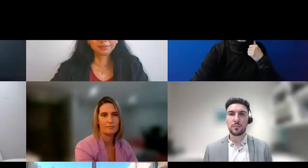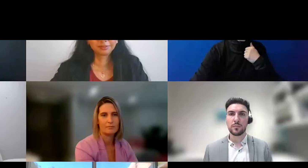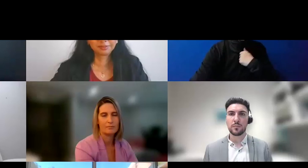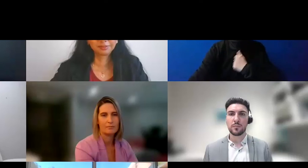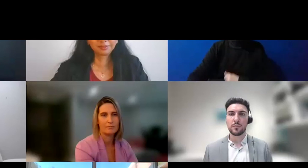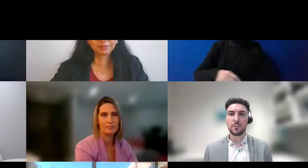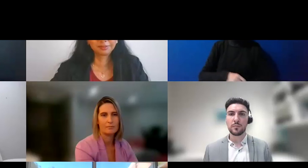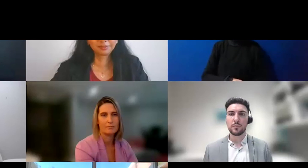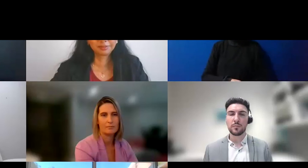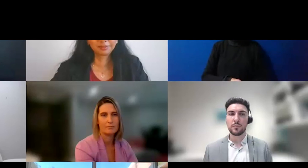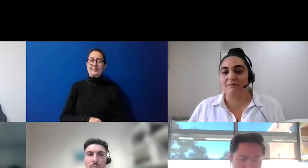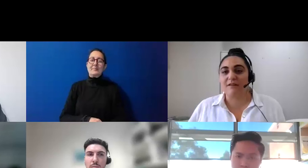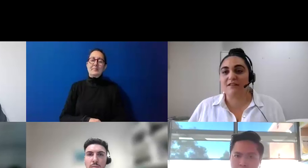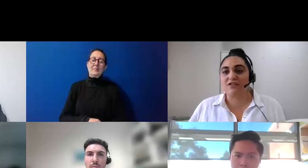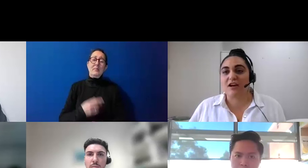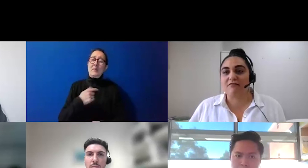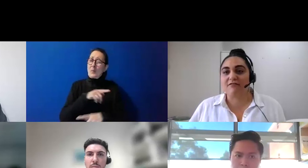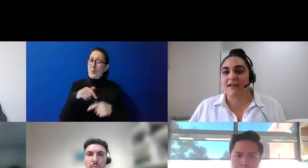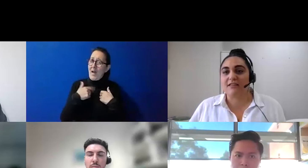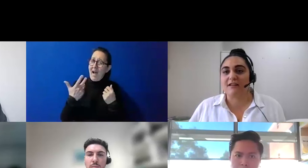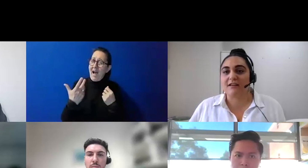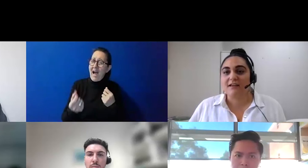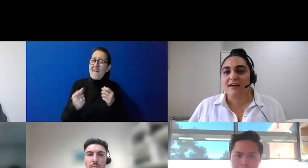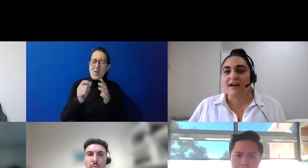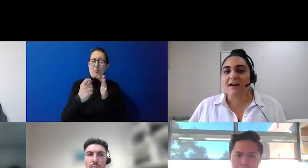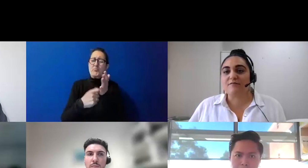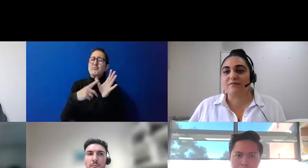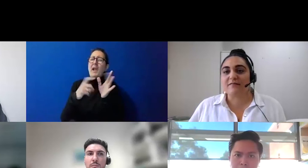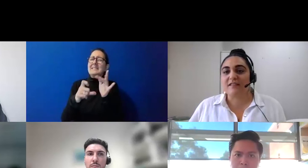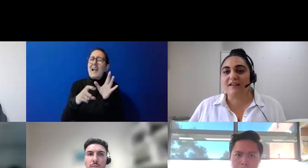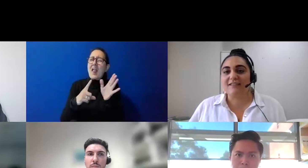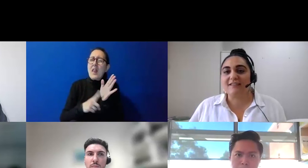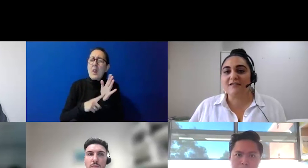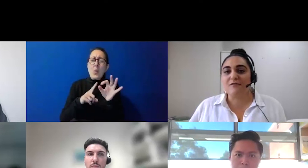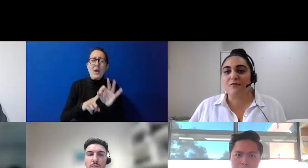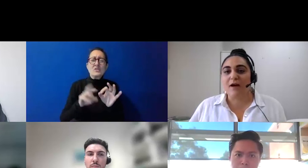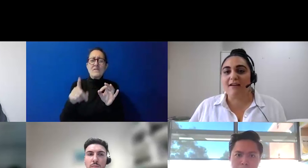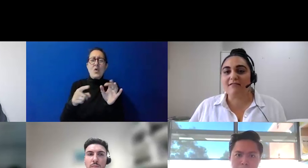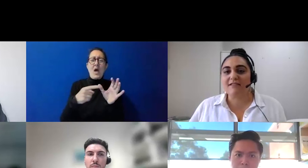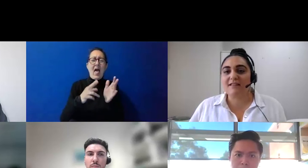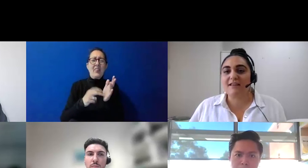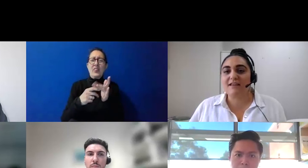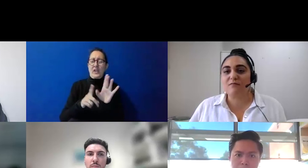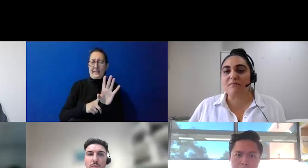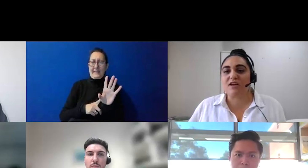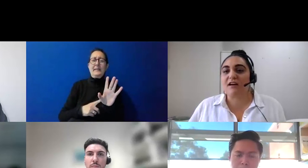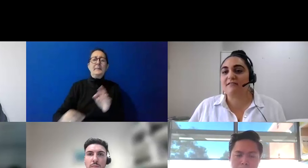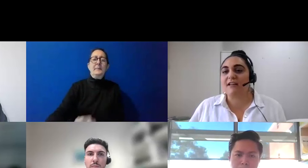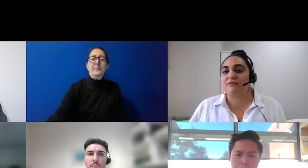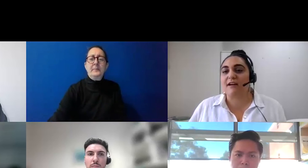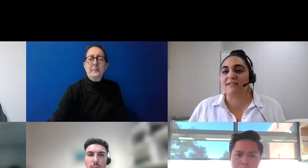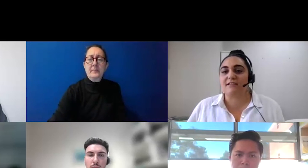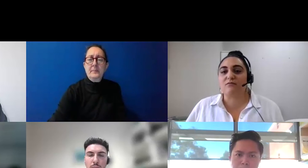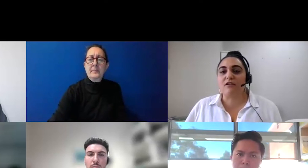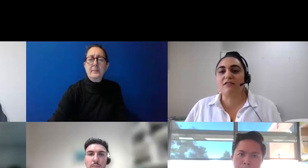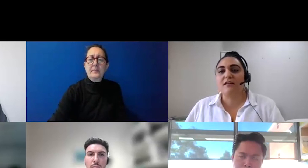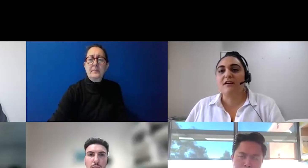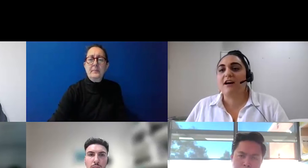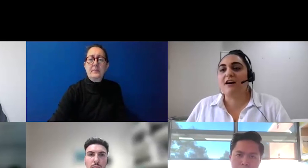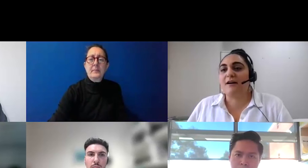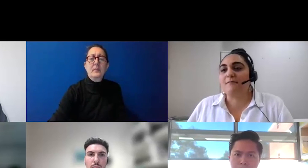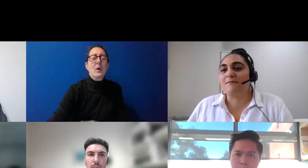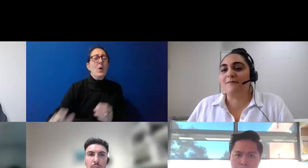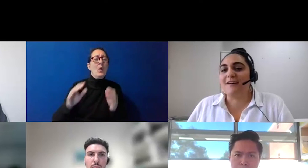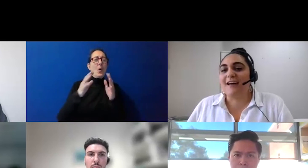practical question um in the chat for Anthony um how does the web chat at law access work um